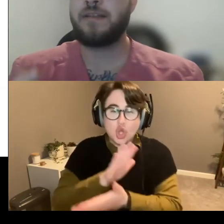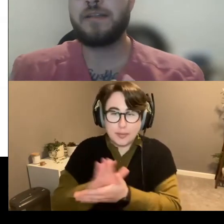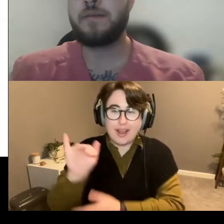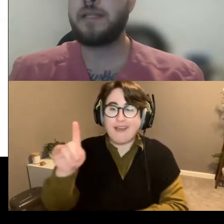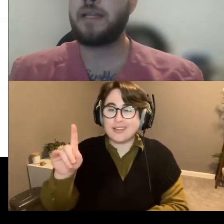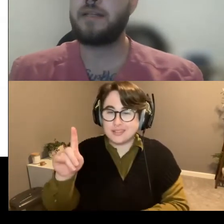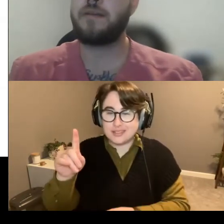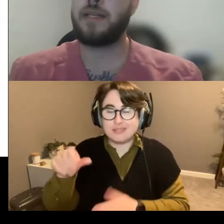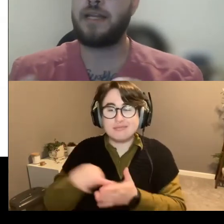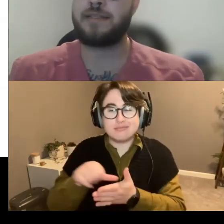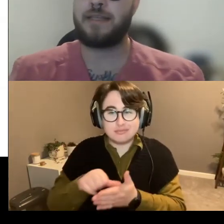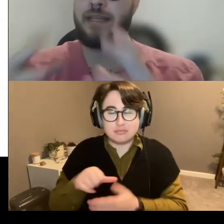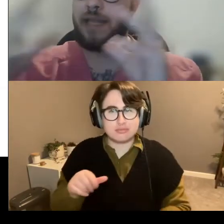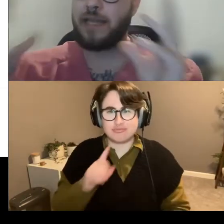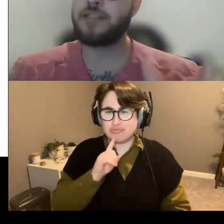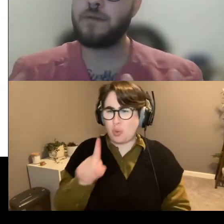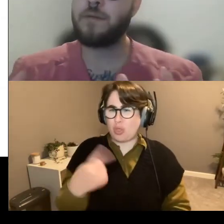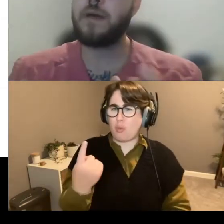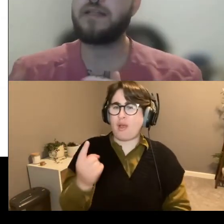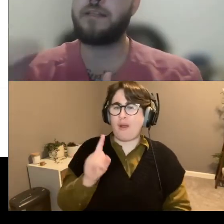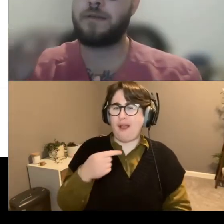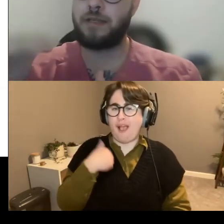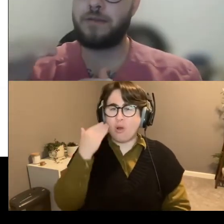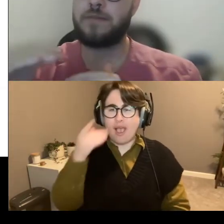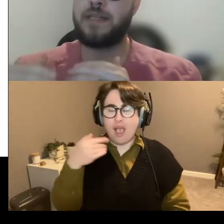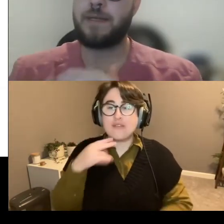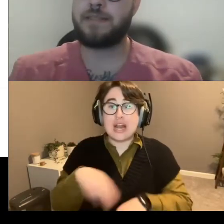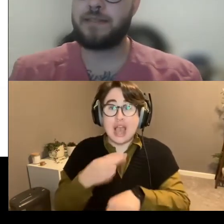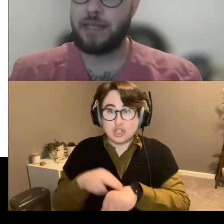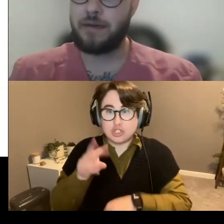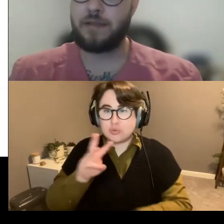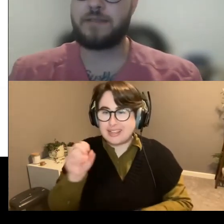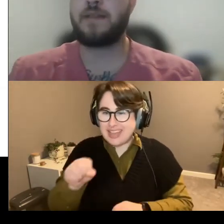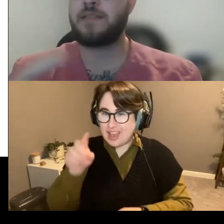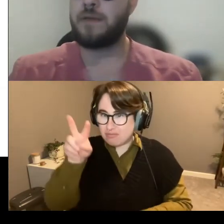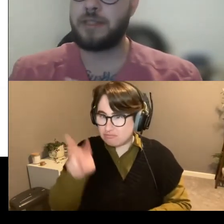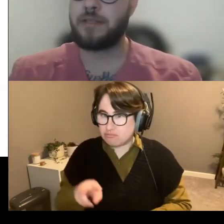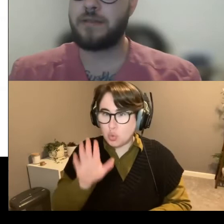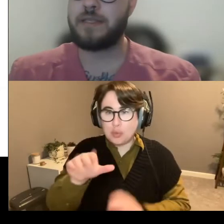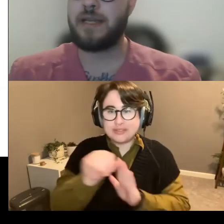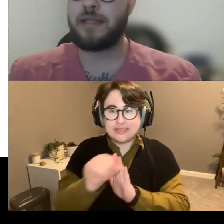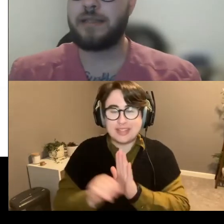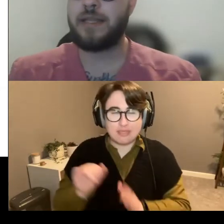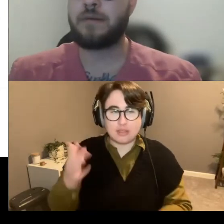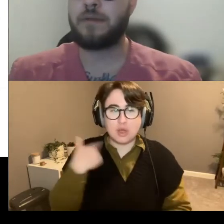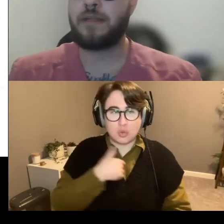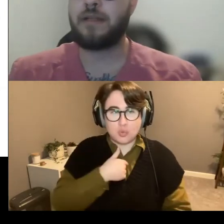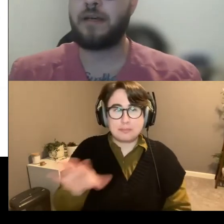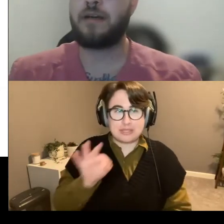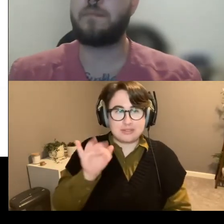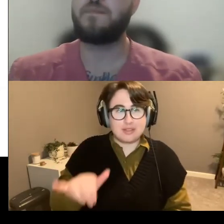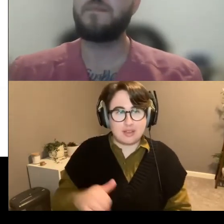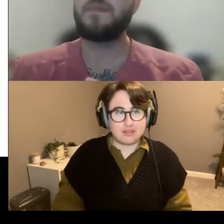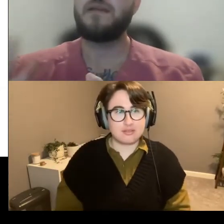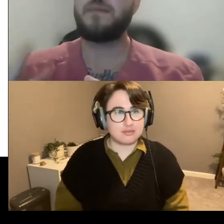They're the only one that I know that has like, a national one that you can go state by state on, so that's why we chose to highlight that one.